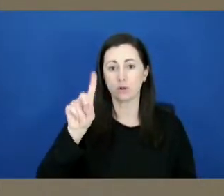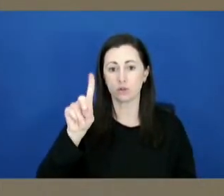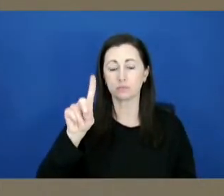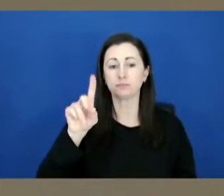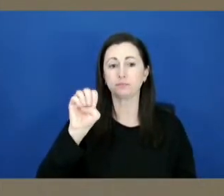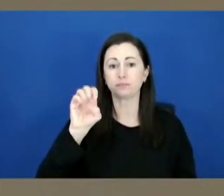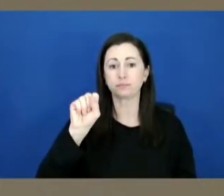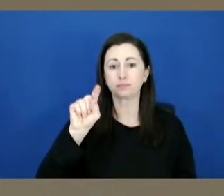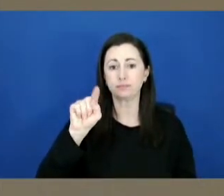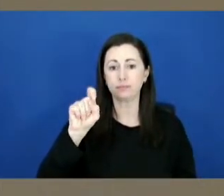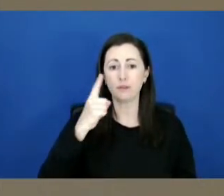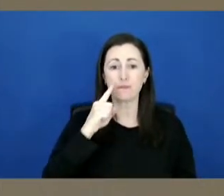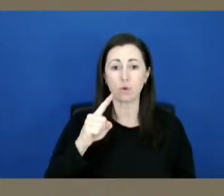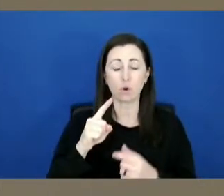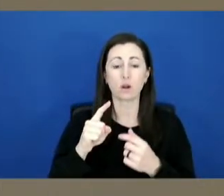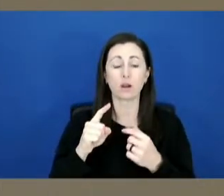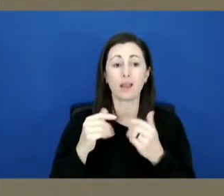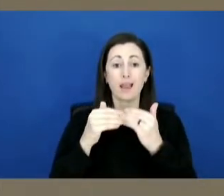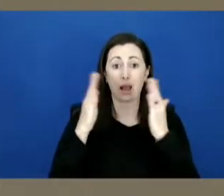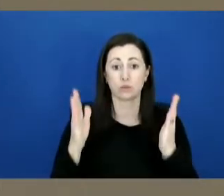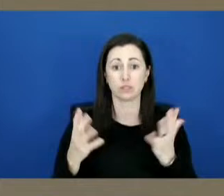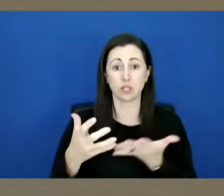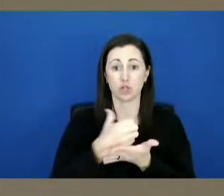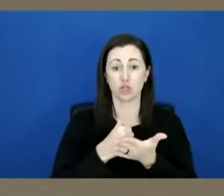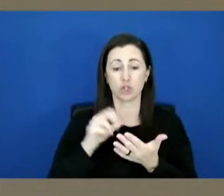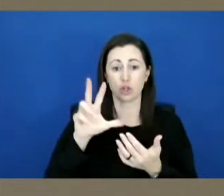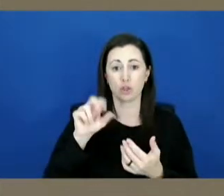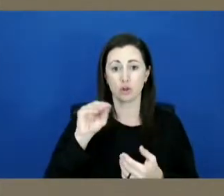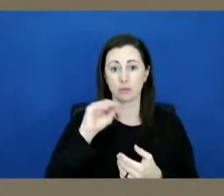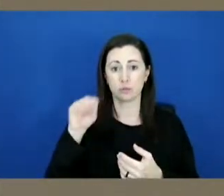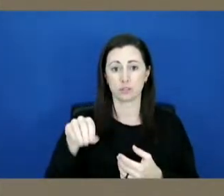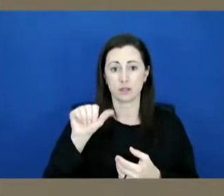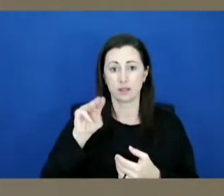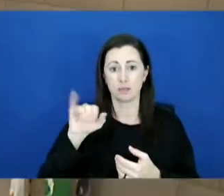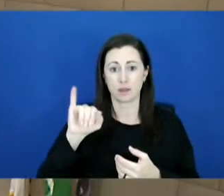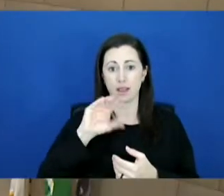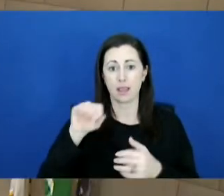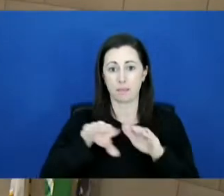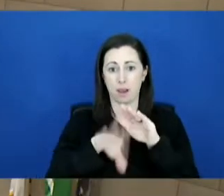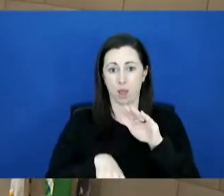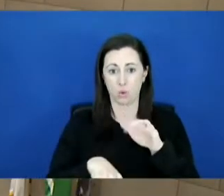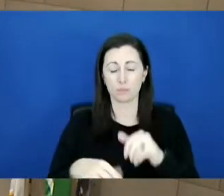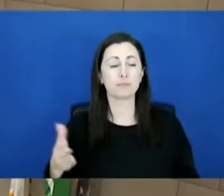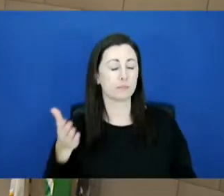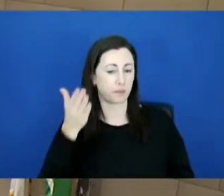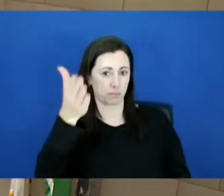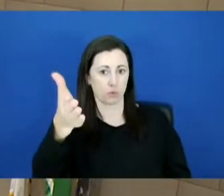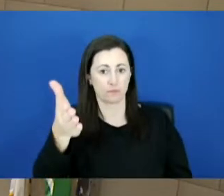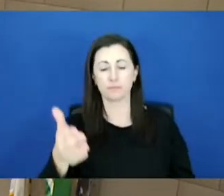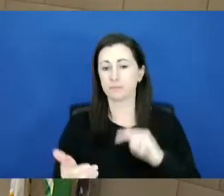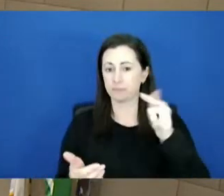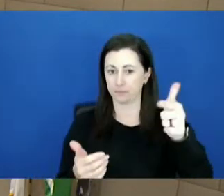UNITS AT WOODFORD HE STATES, AVAILABLE TO HOUSEHOLDS EARNING